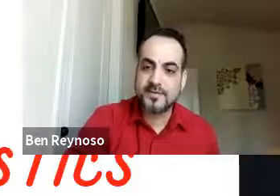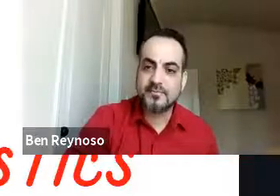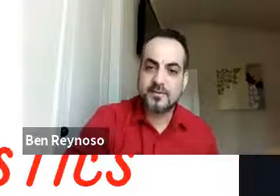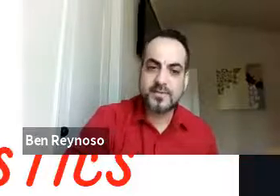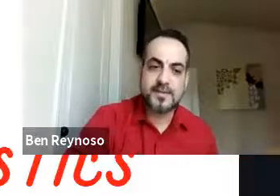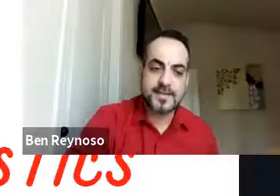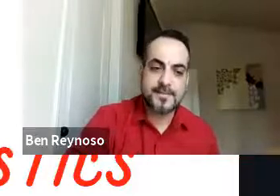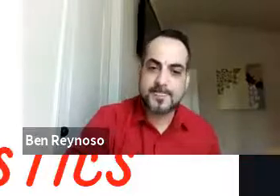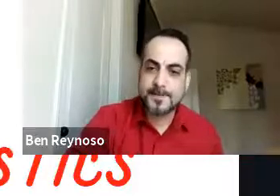William, it'll be down there.